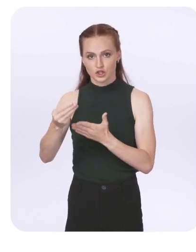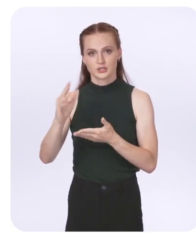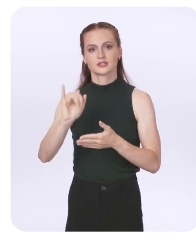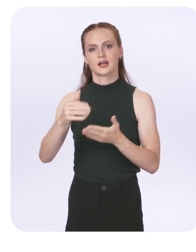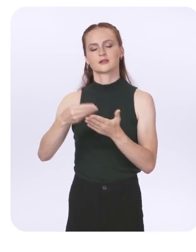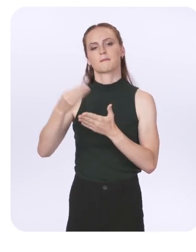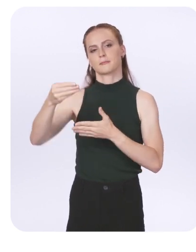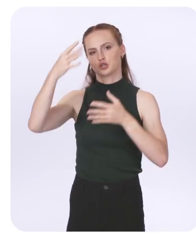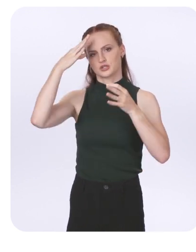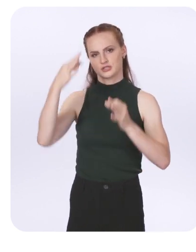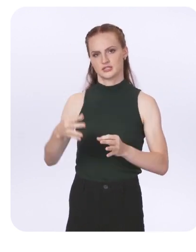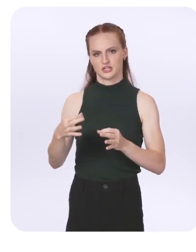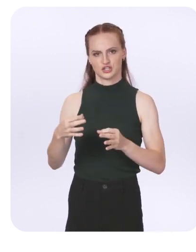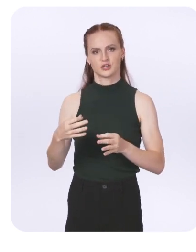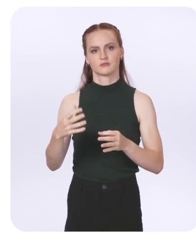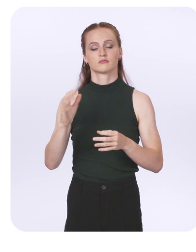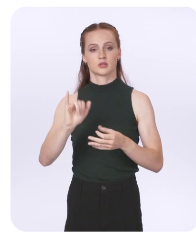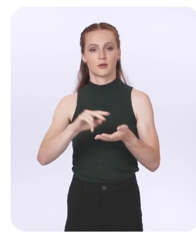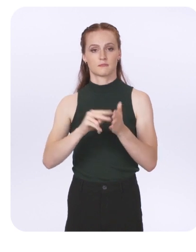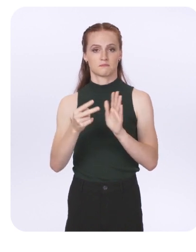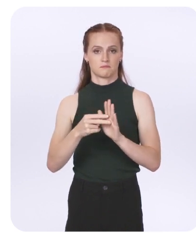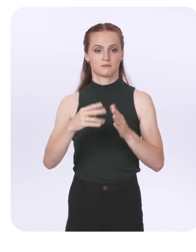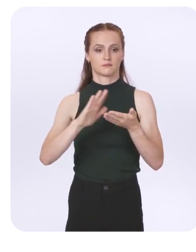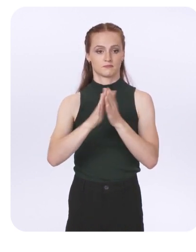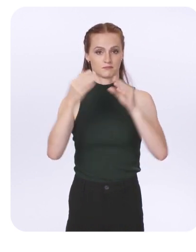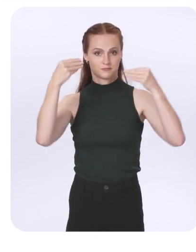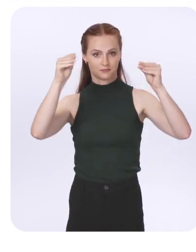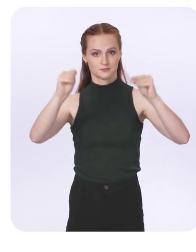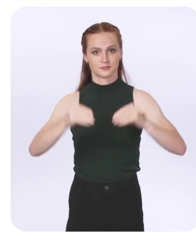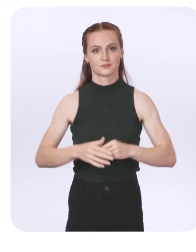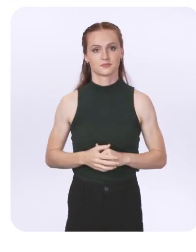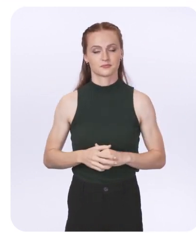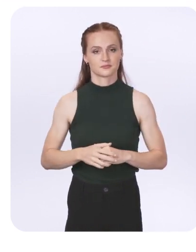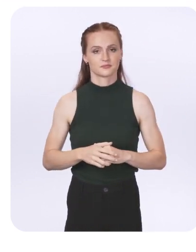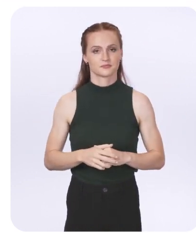If your unique clicks to conversions is low, the rest of your PDP assets,